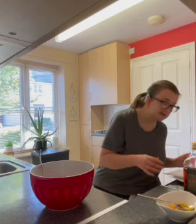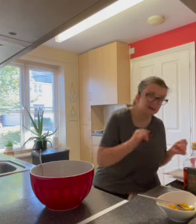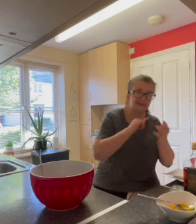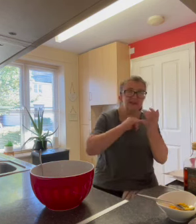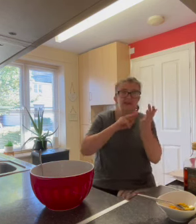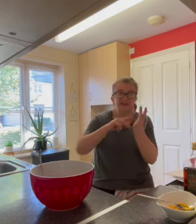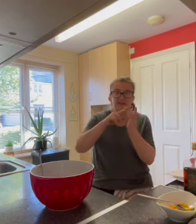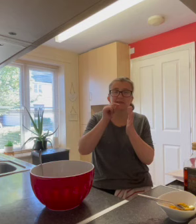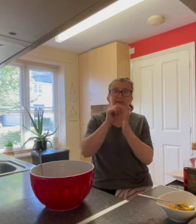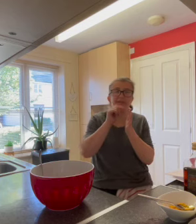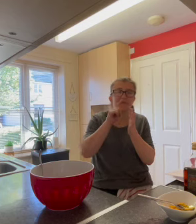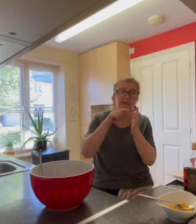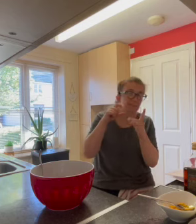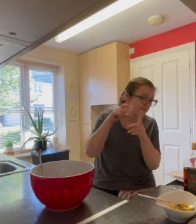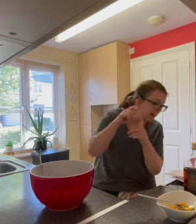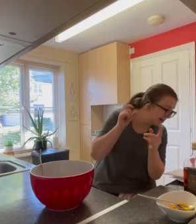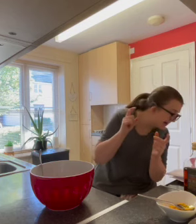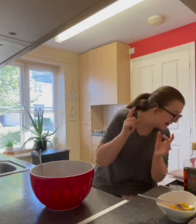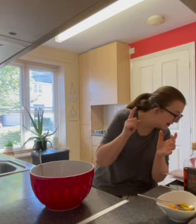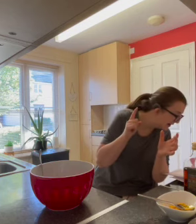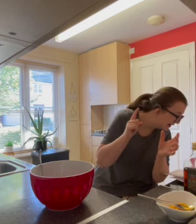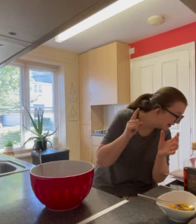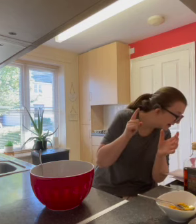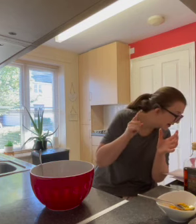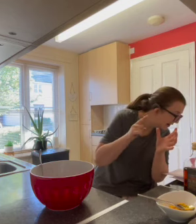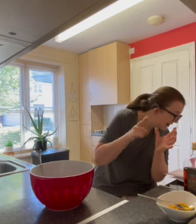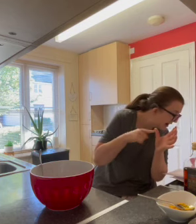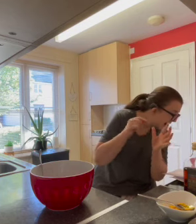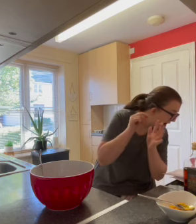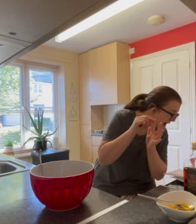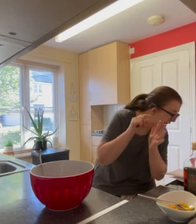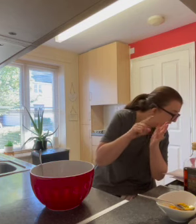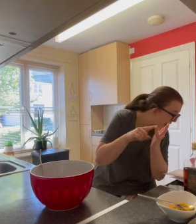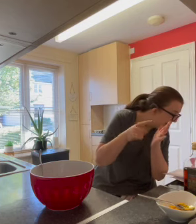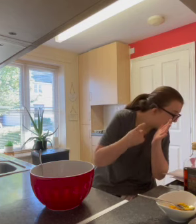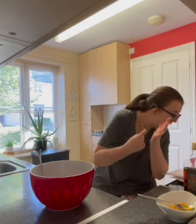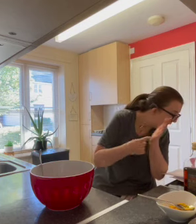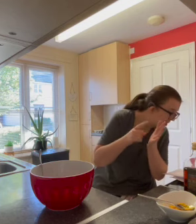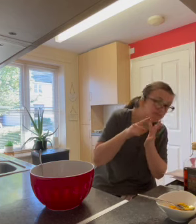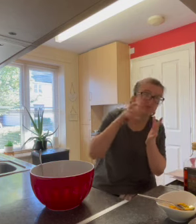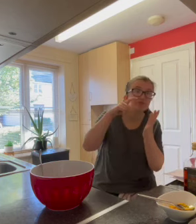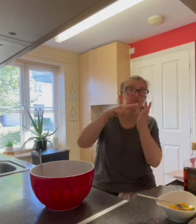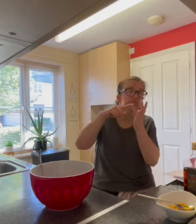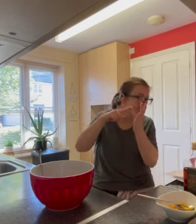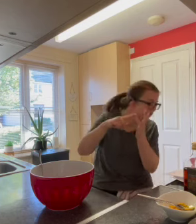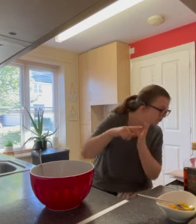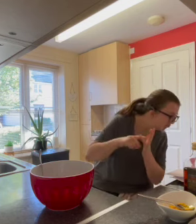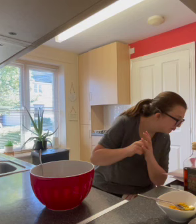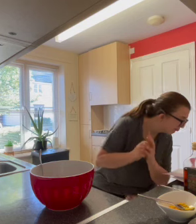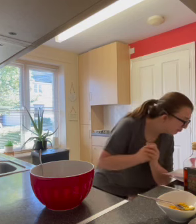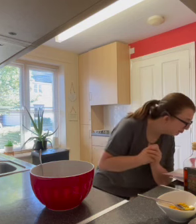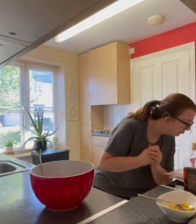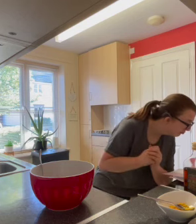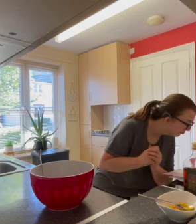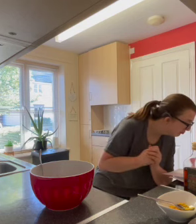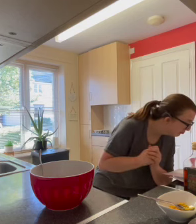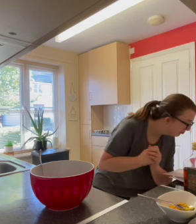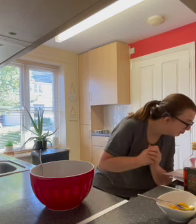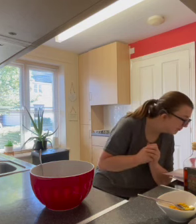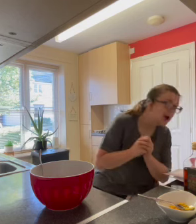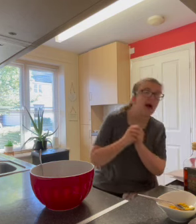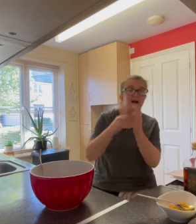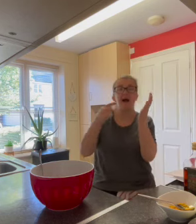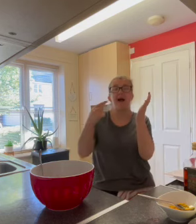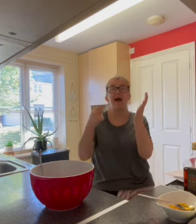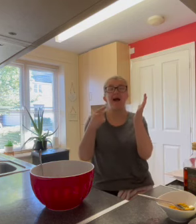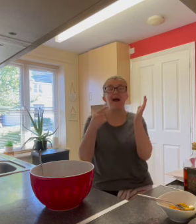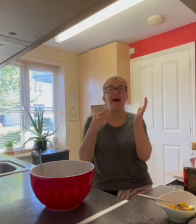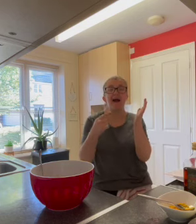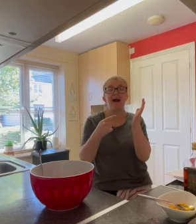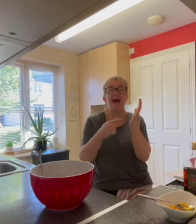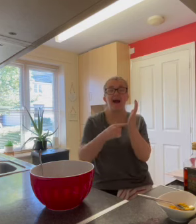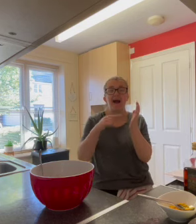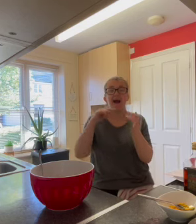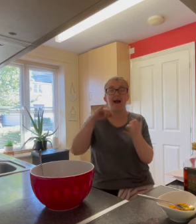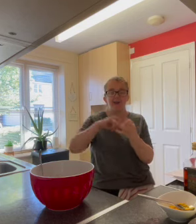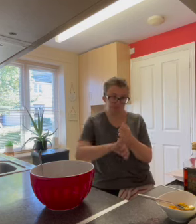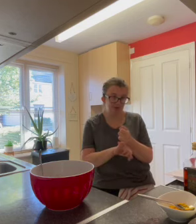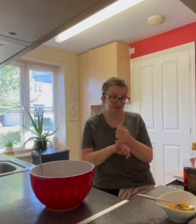Snipped Apricots